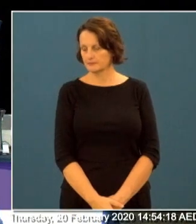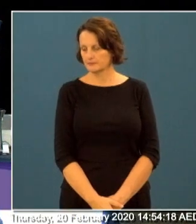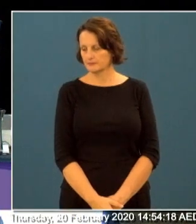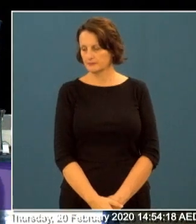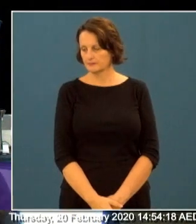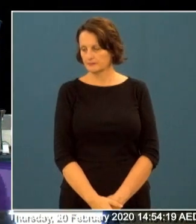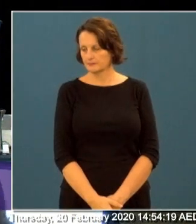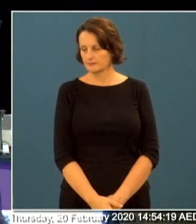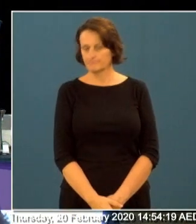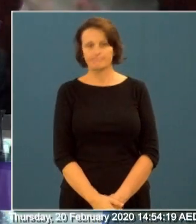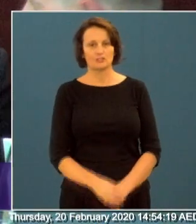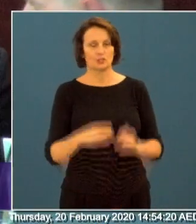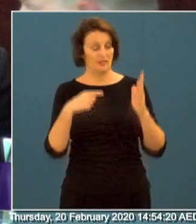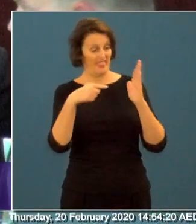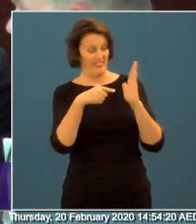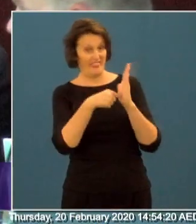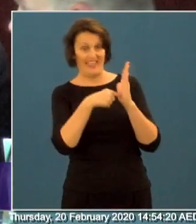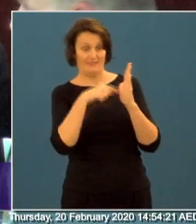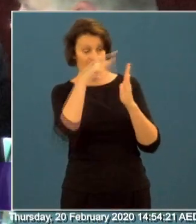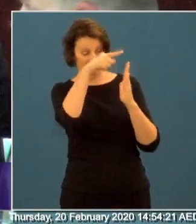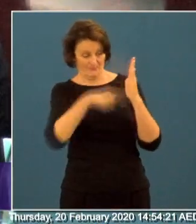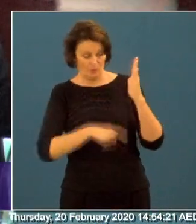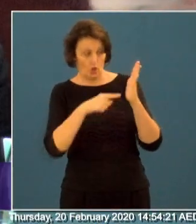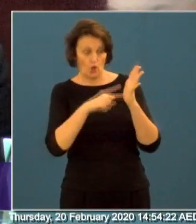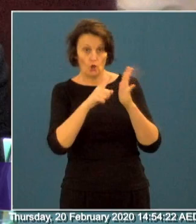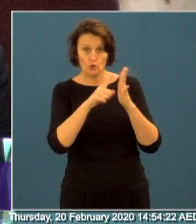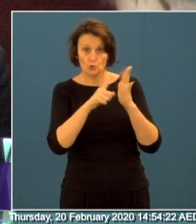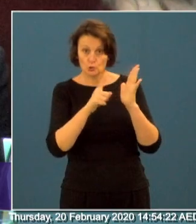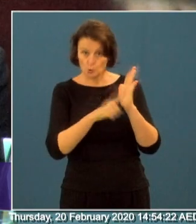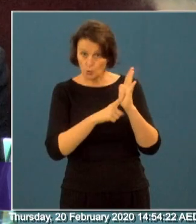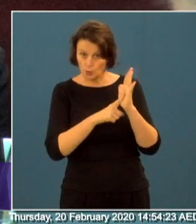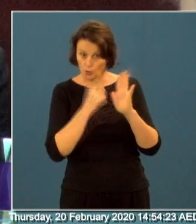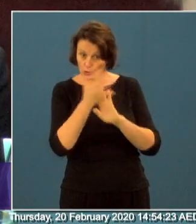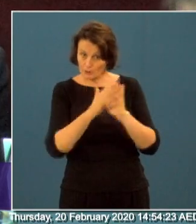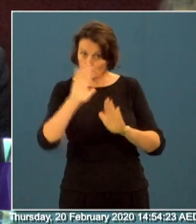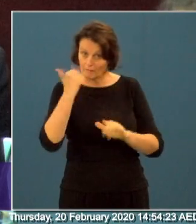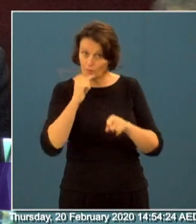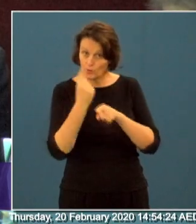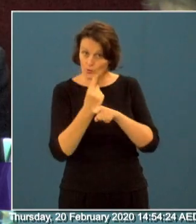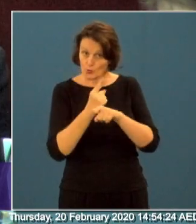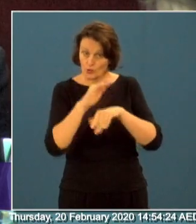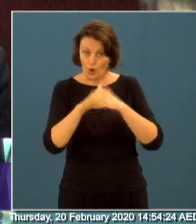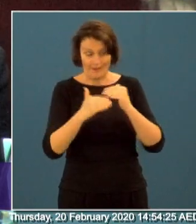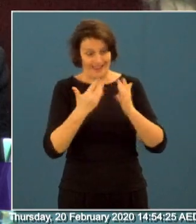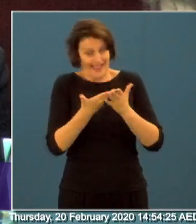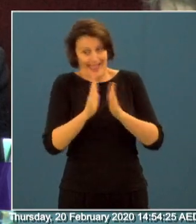You referred to a self-assessment tool. Is this part of a self-assessment tool dealing with the topic of communication?